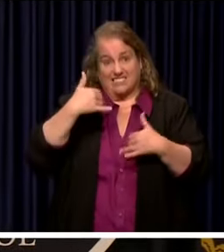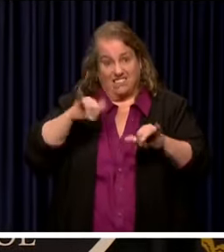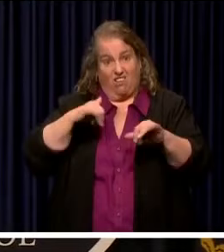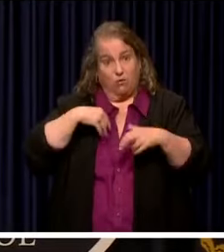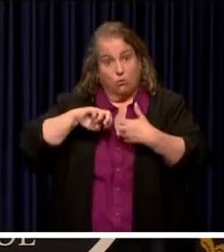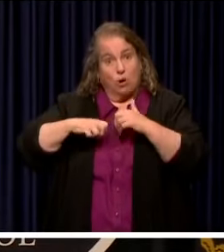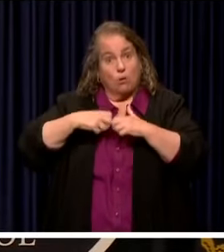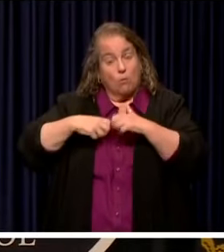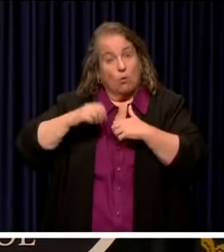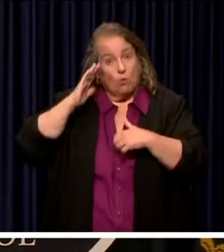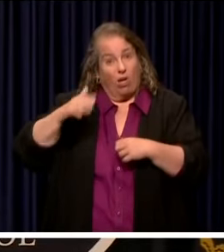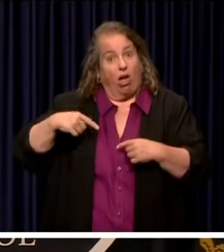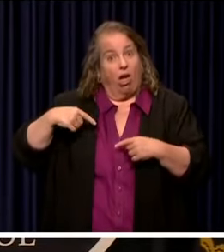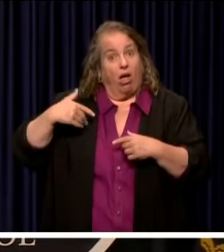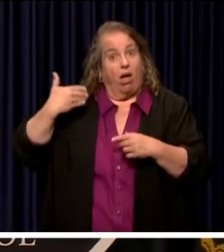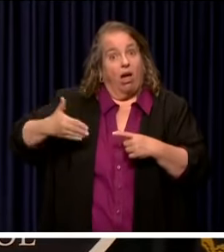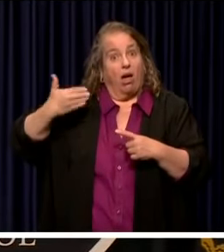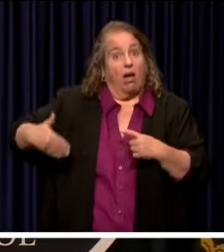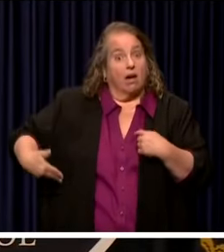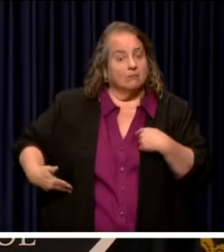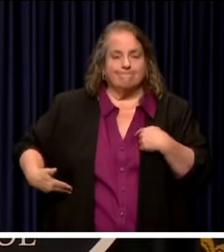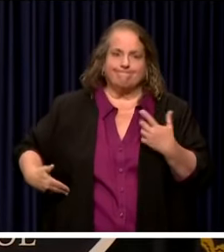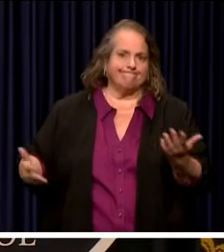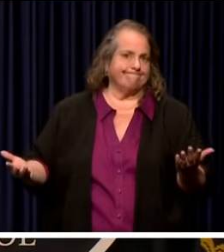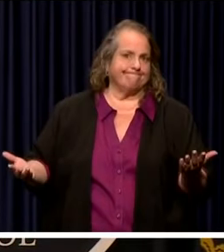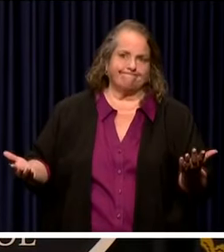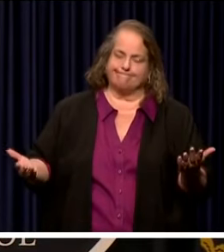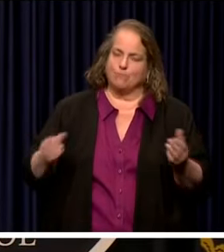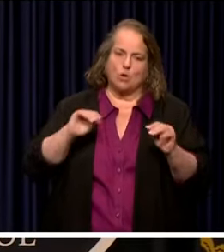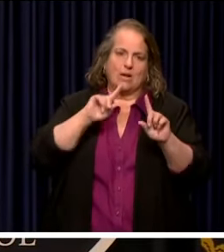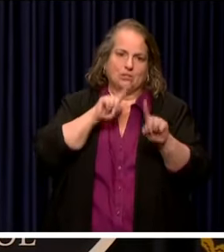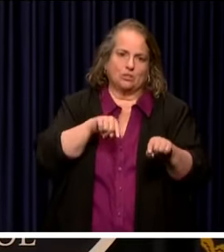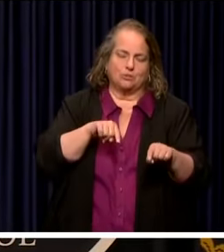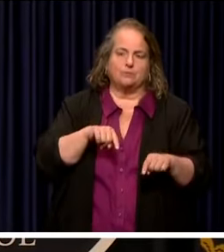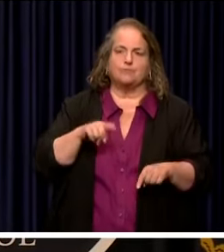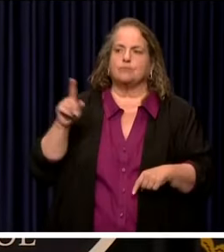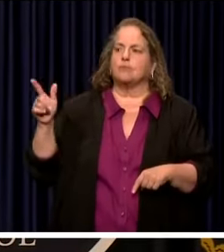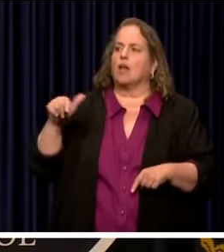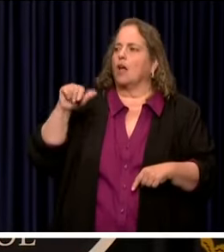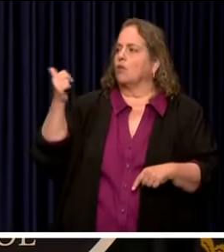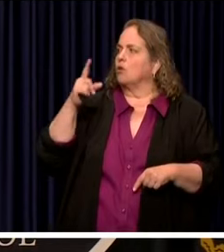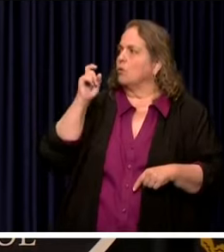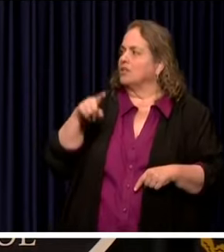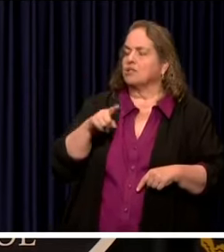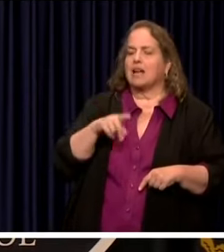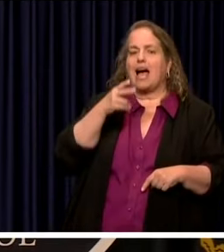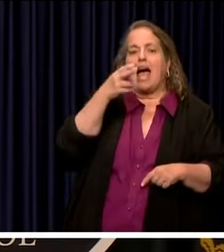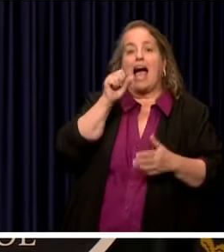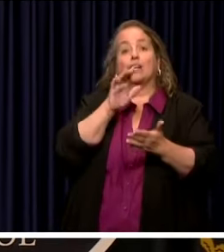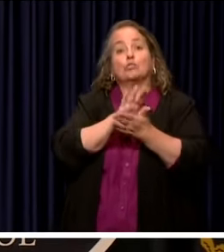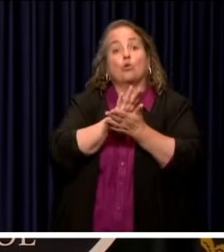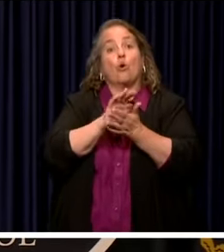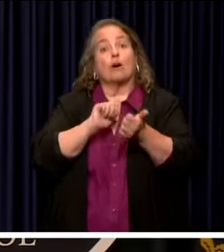SO THE SENATE AND I THINK ALL OF CONGRESS WILL PASS A